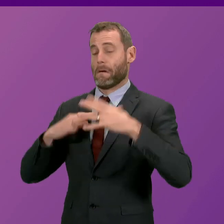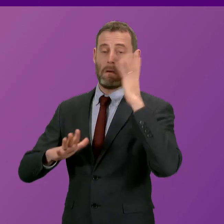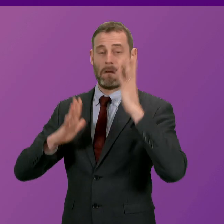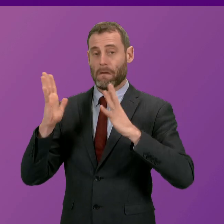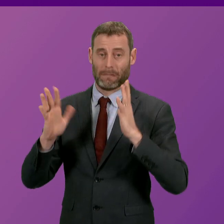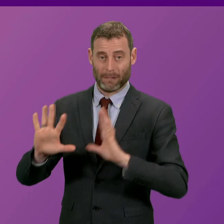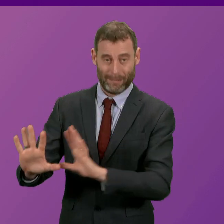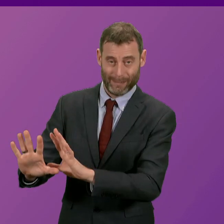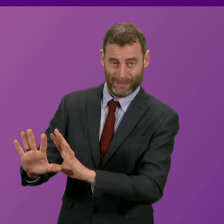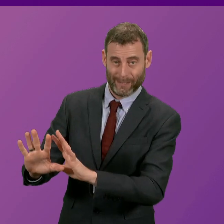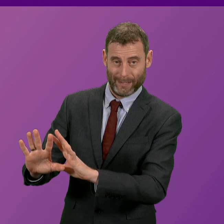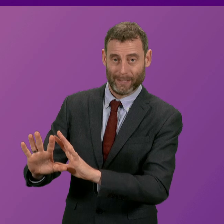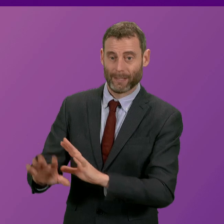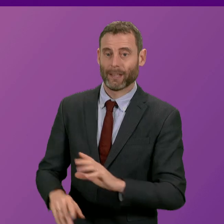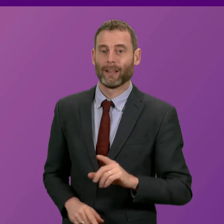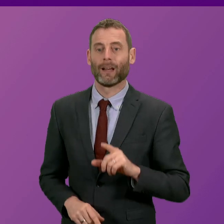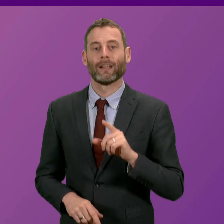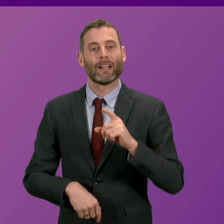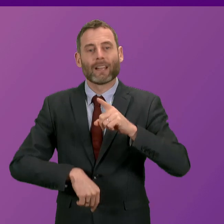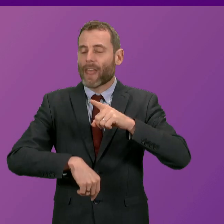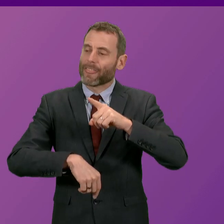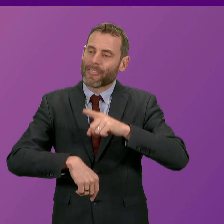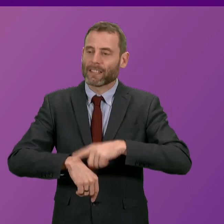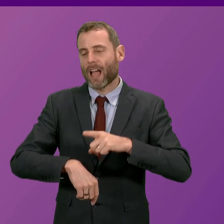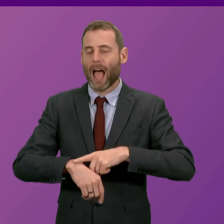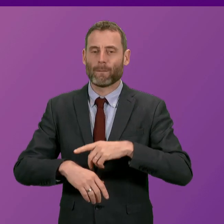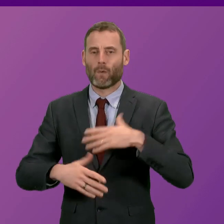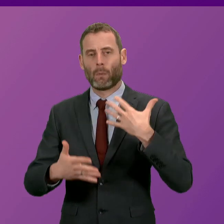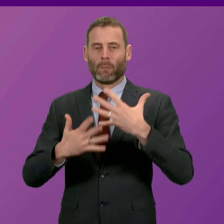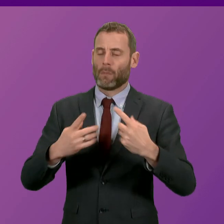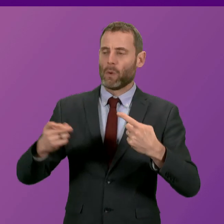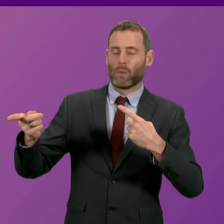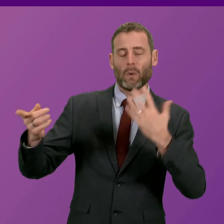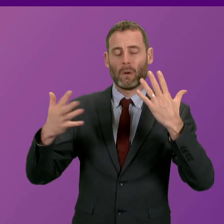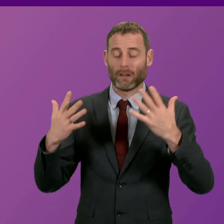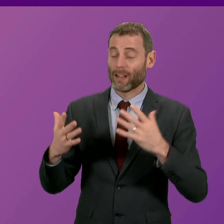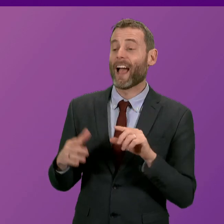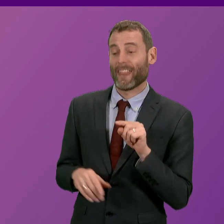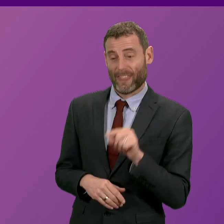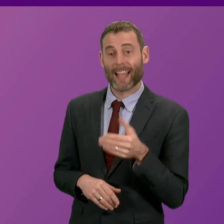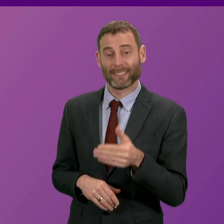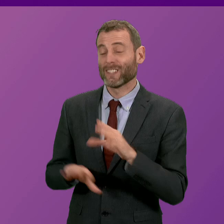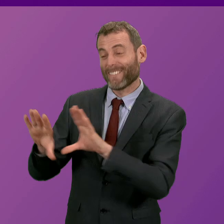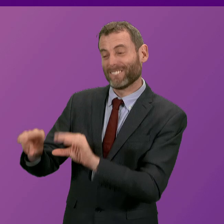Continue, First Minister. Oh yes, the time for posturing will be over soon. The time to vote for the Government’s budget is